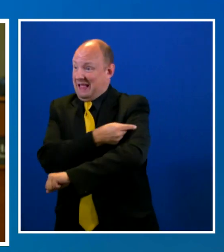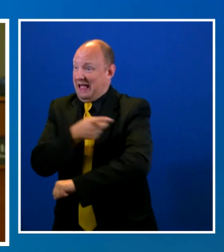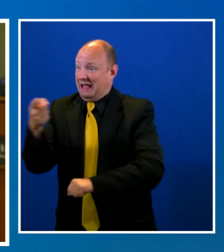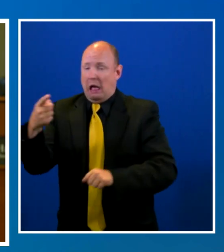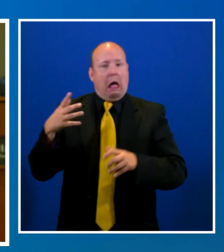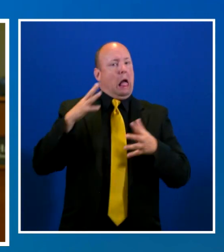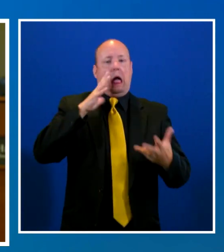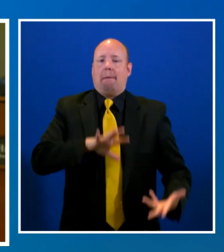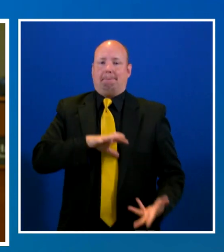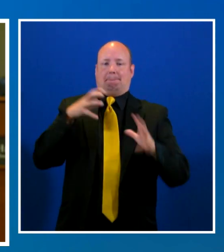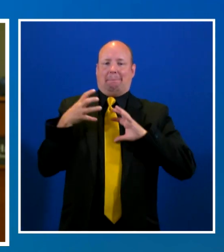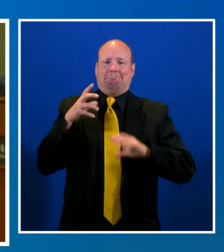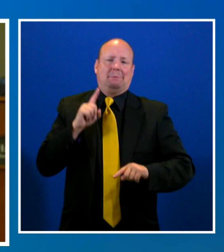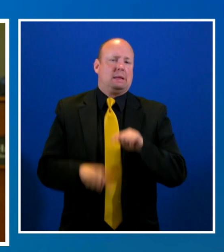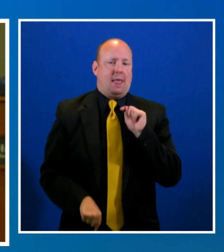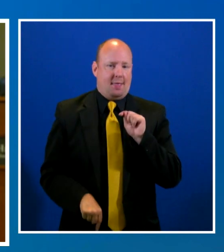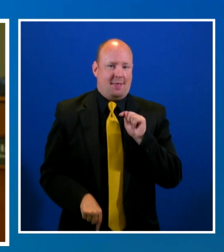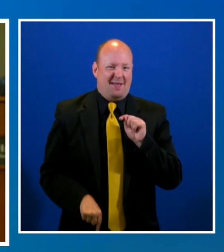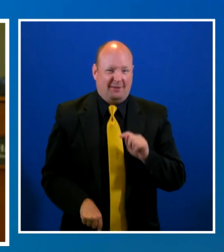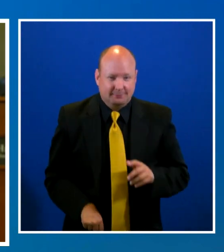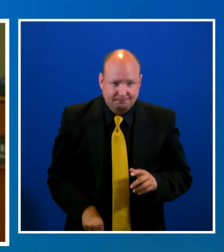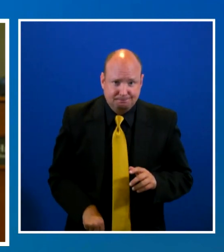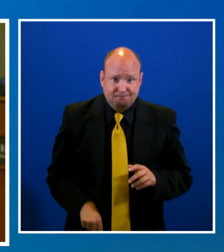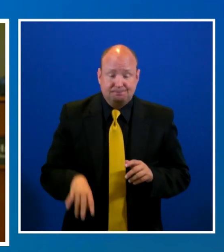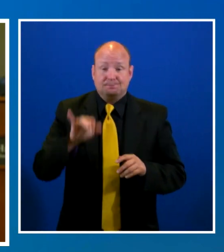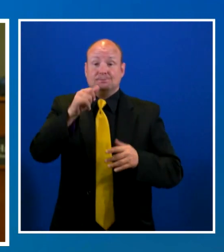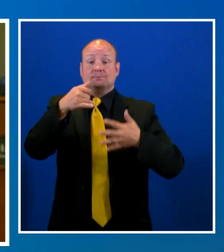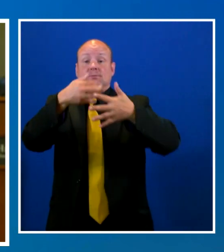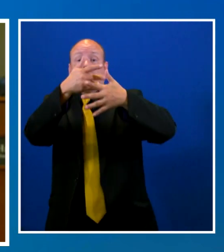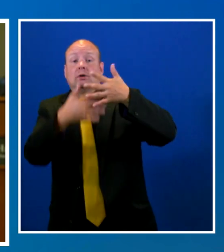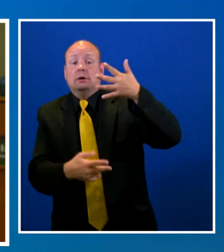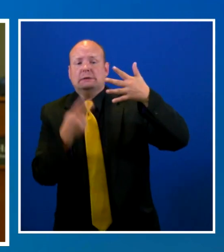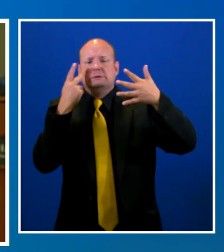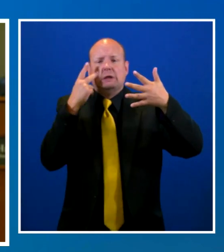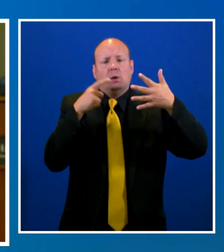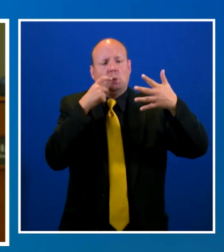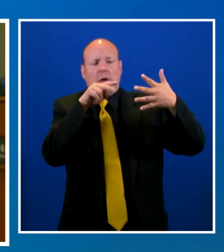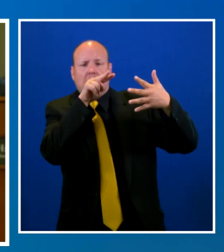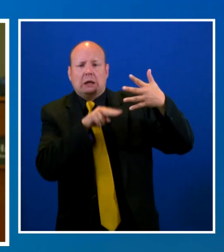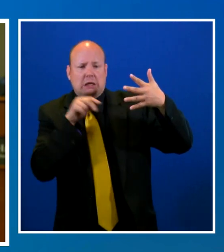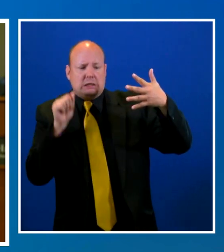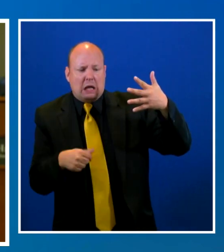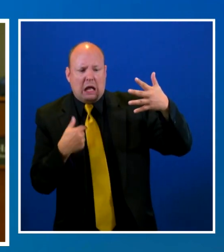View a full list of those who are eligible for a third booster dose at the link on the screen.